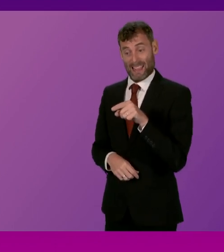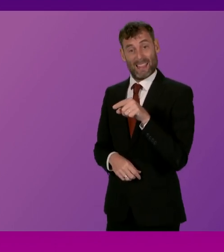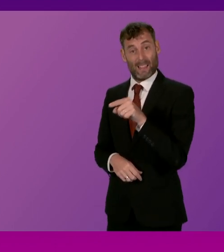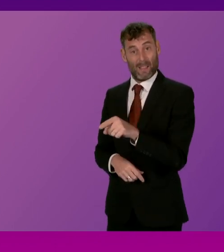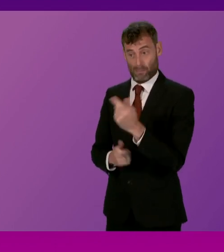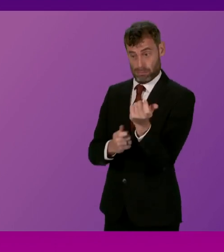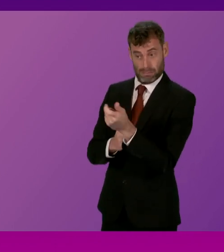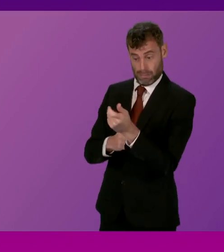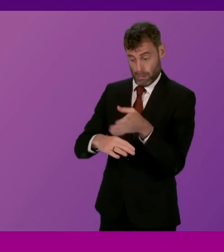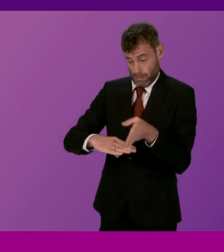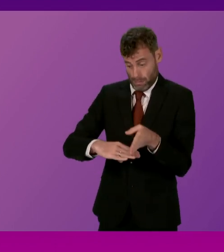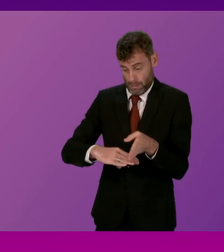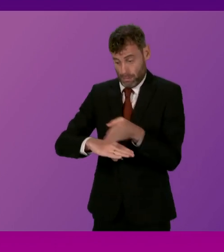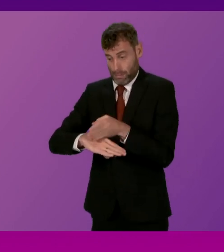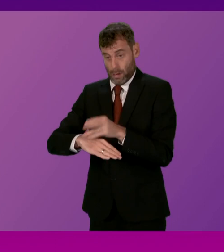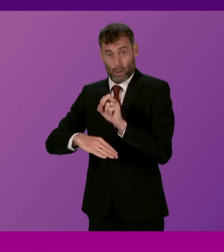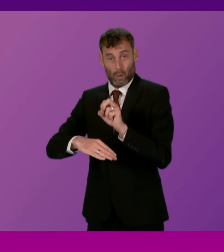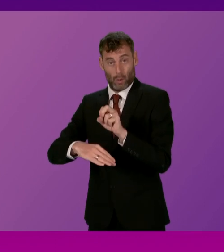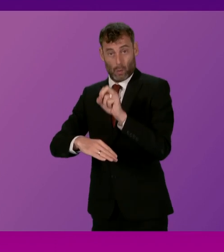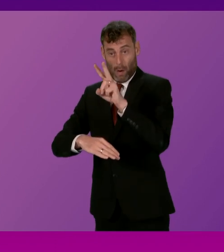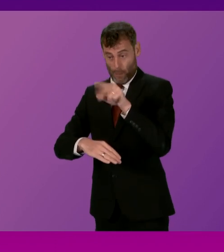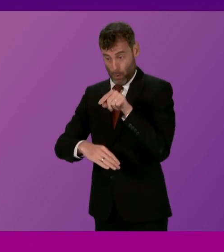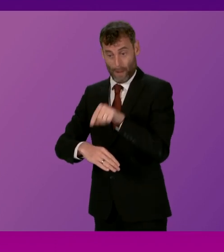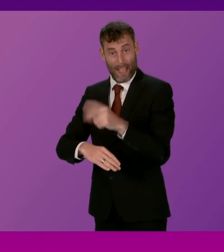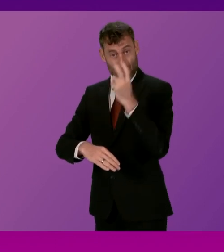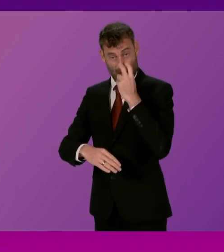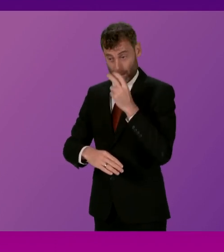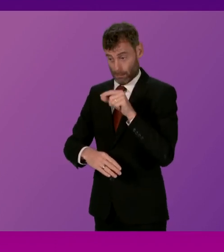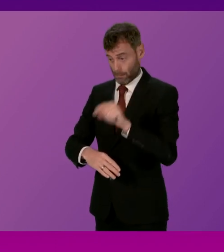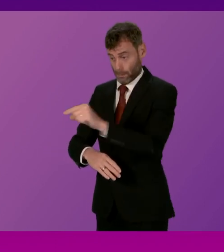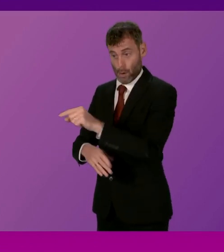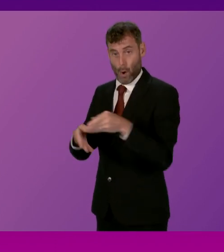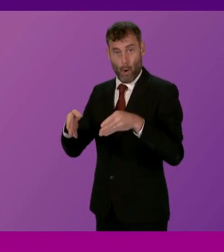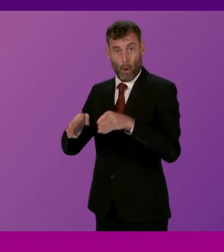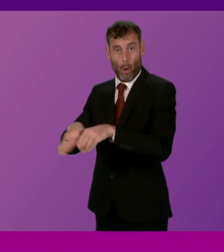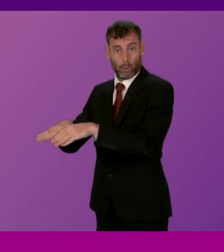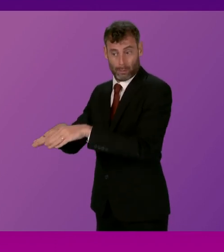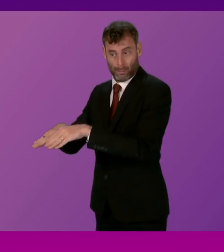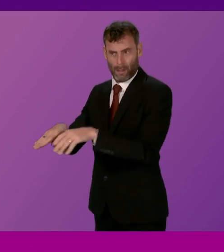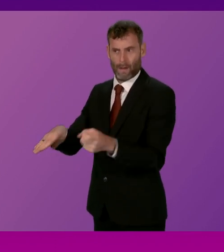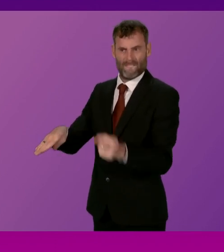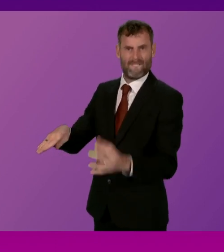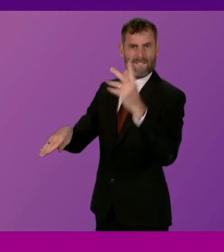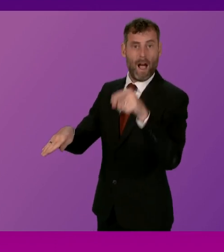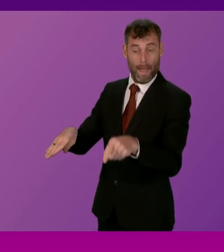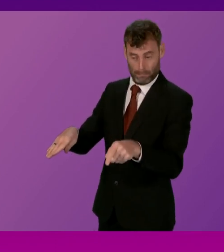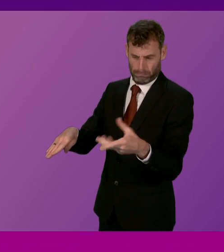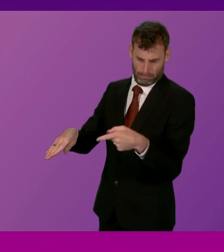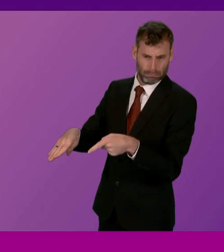on the day of the fire. Is the First Minister aware of the serious concerns that the Fire Brigades Union has